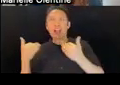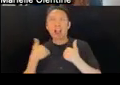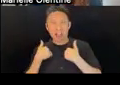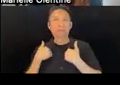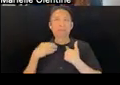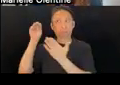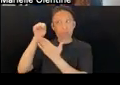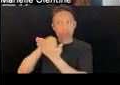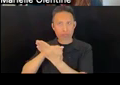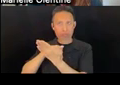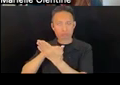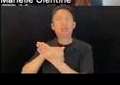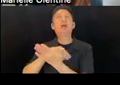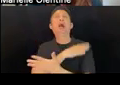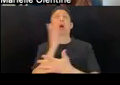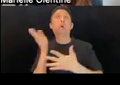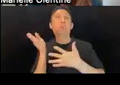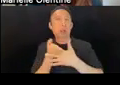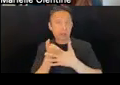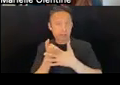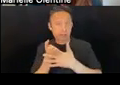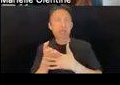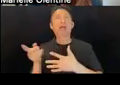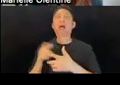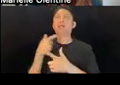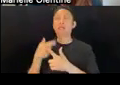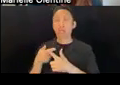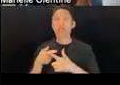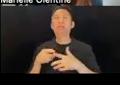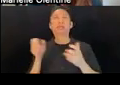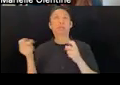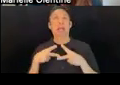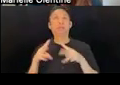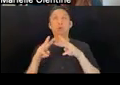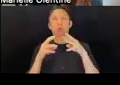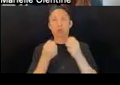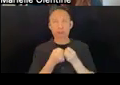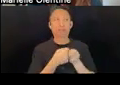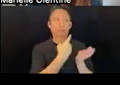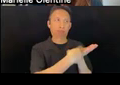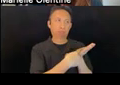total understanding in how we like to think about things horizontally, we've asked Marielle to join us,